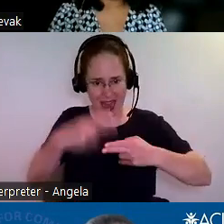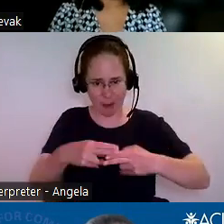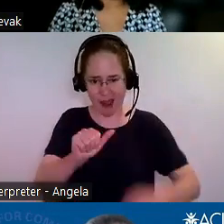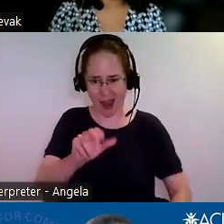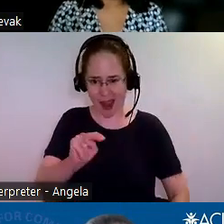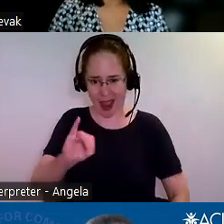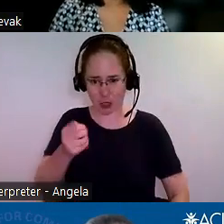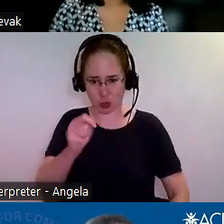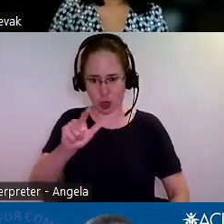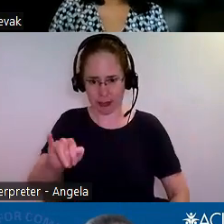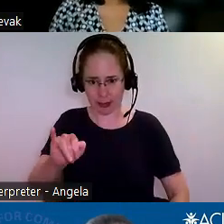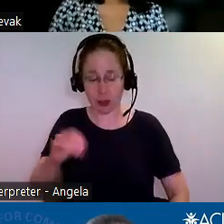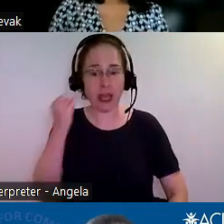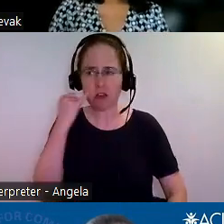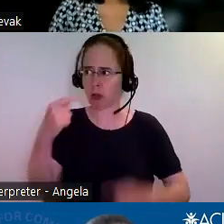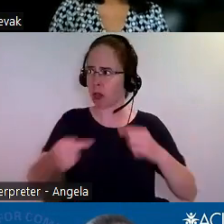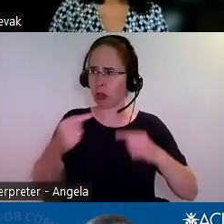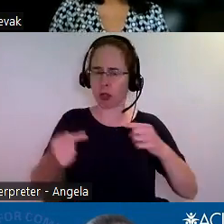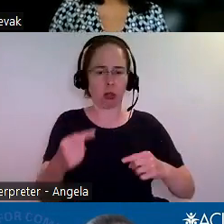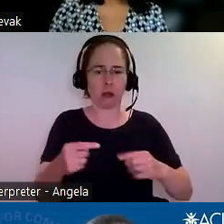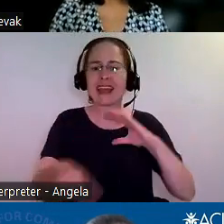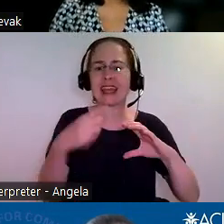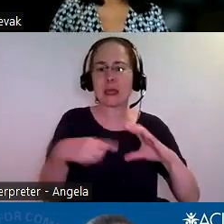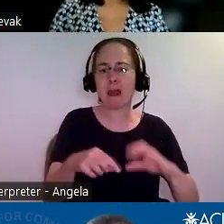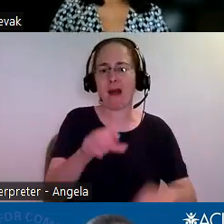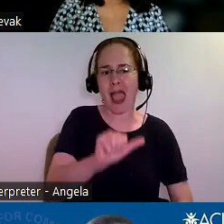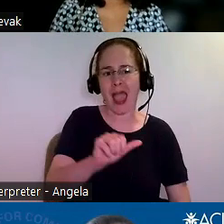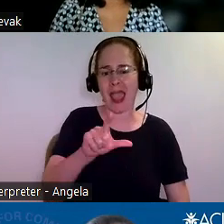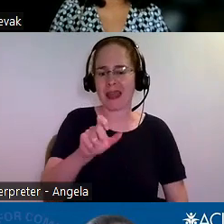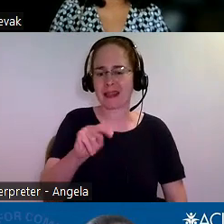please email alenhart@neweditions.net. Thank you.